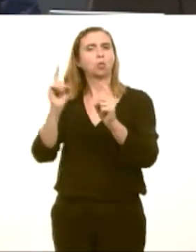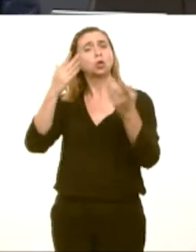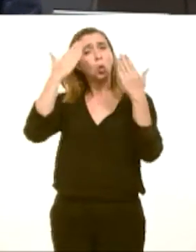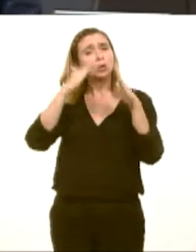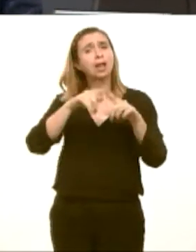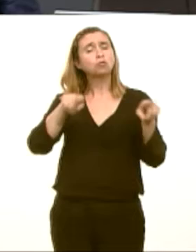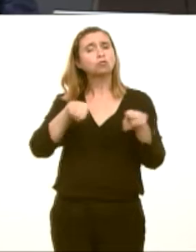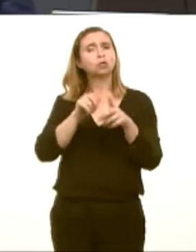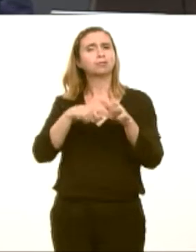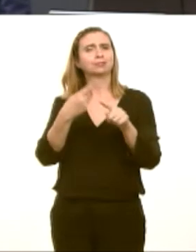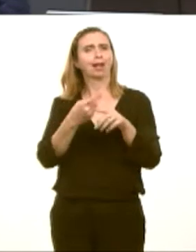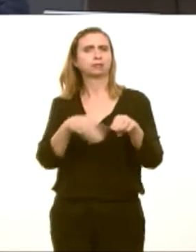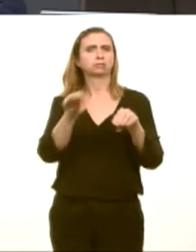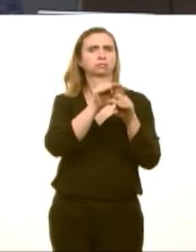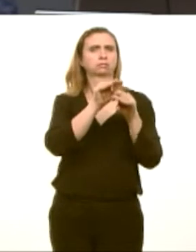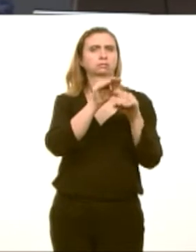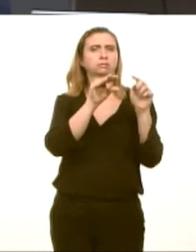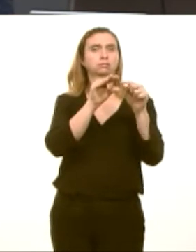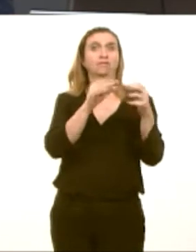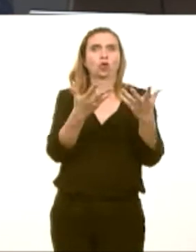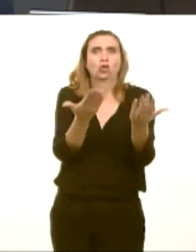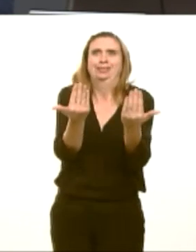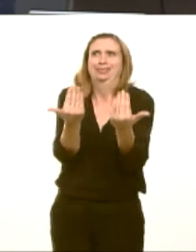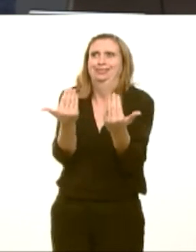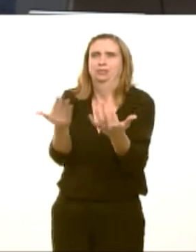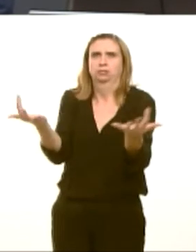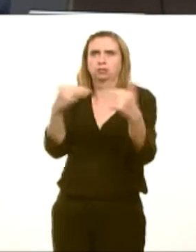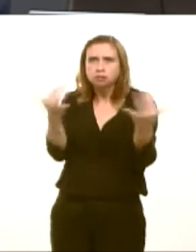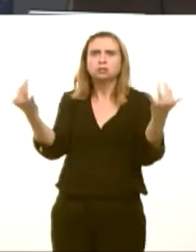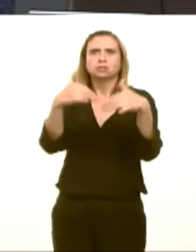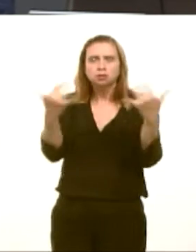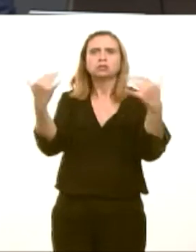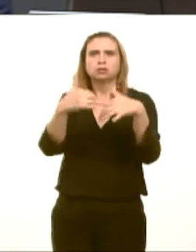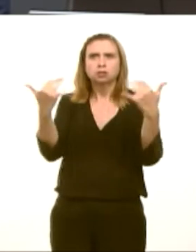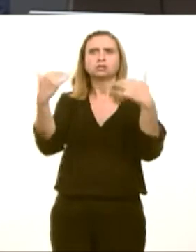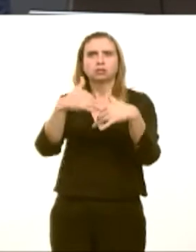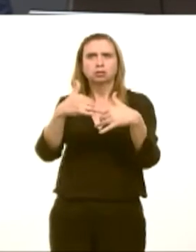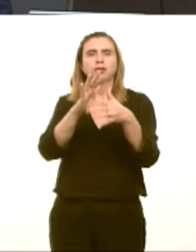for example, in order to fund and promote the tourist economy that is so important and can be so valuable to Wales.